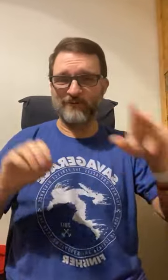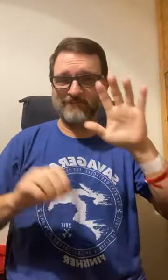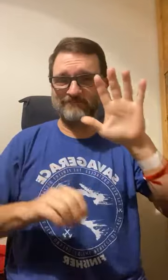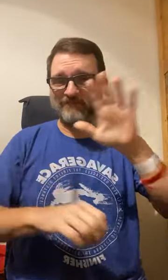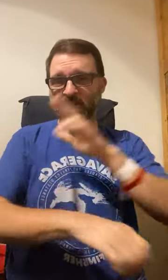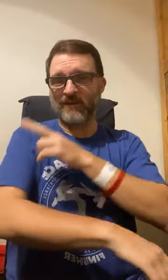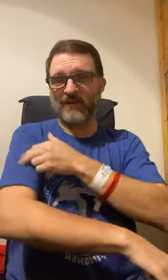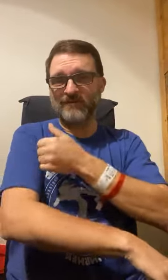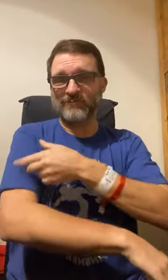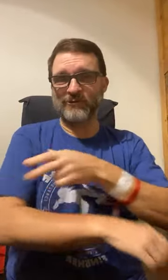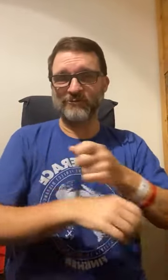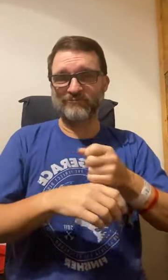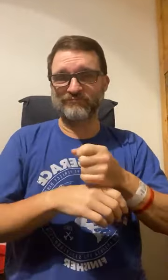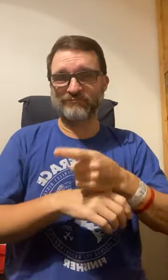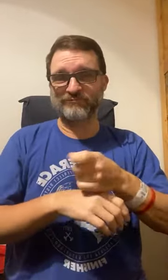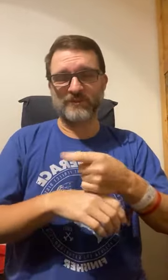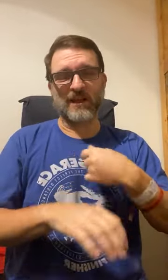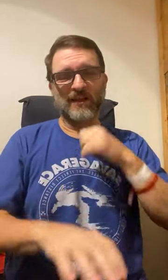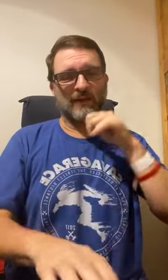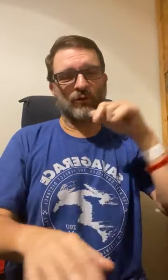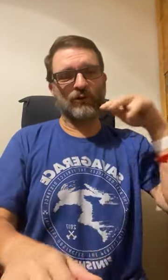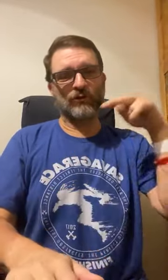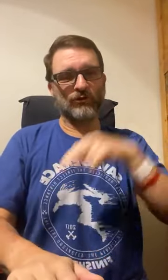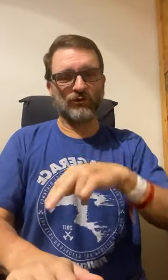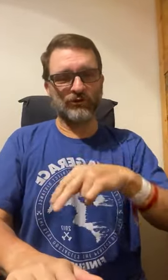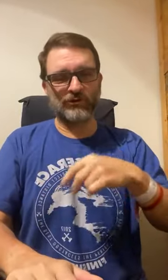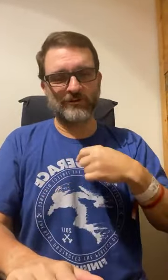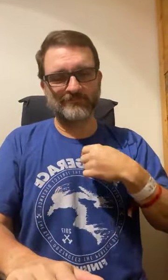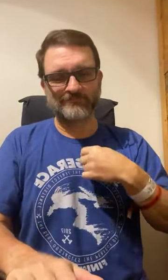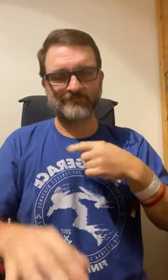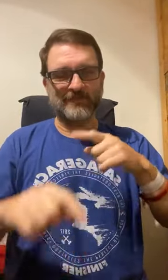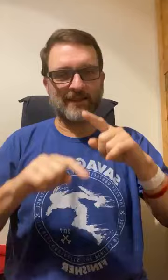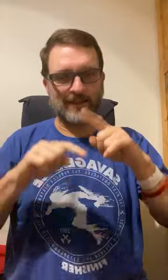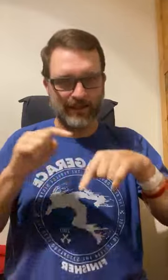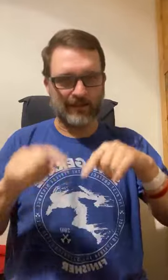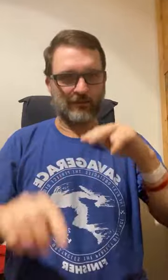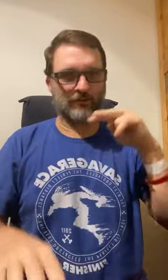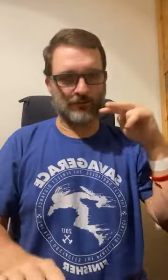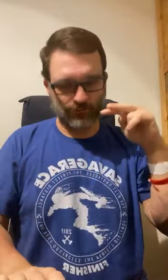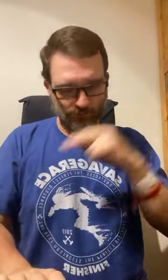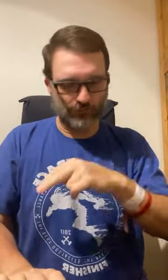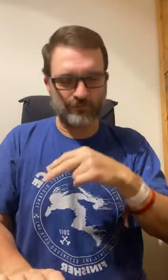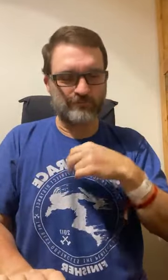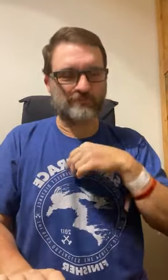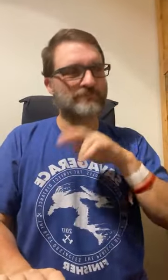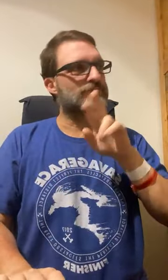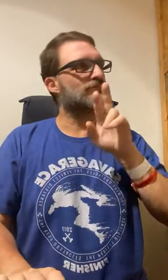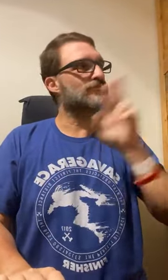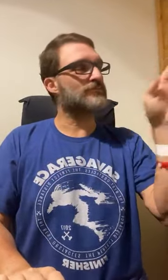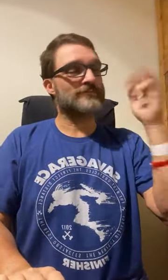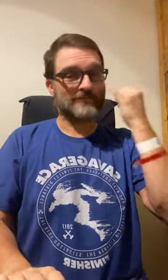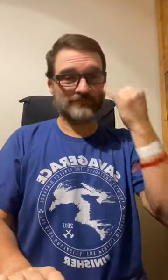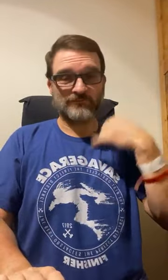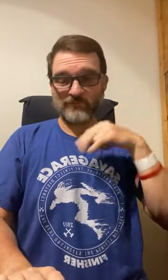They moved the IV to that location. Then there was a squirt of blood. They went into a panic mode trying to set the IV and stop the blood from squirting all over the place. I did not look. I can't look. I looked away from it.